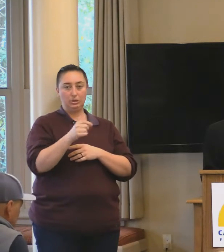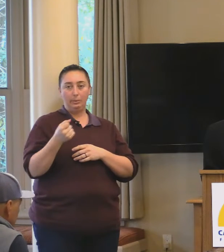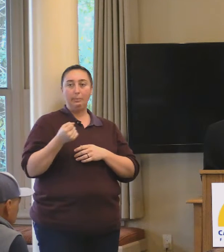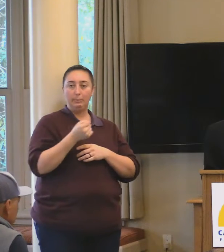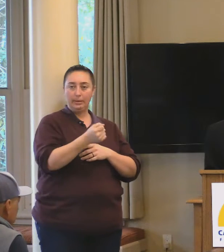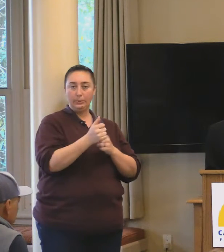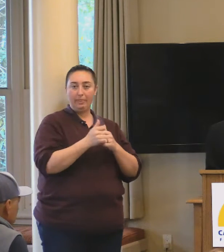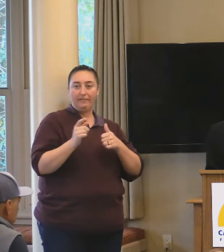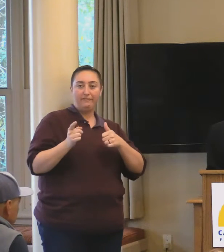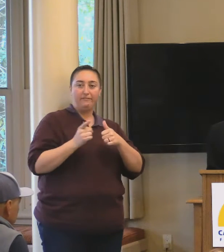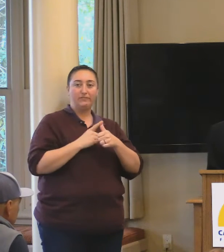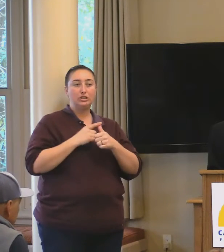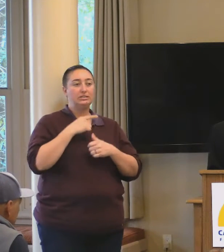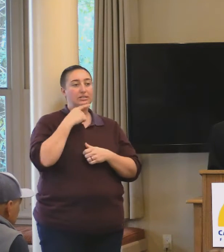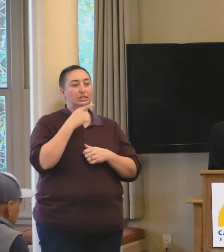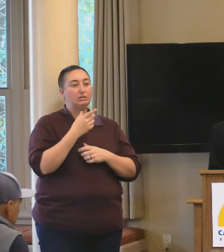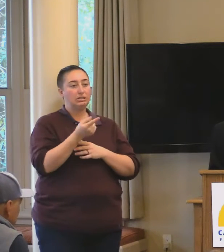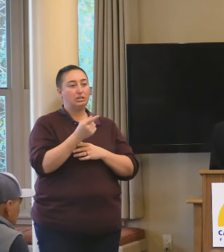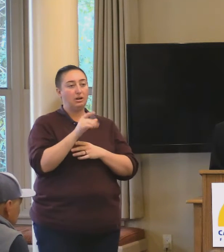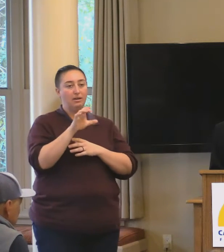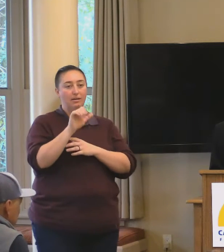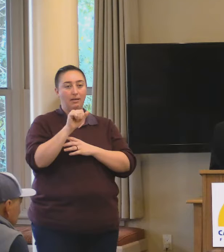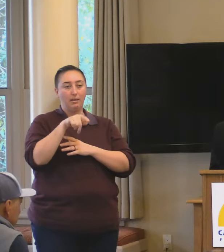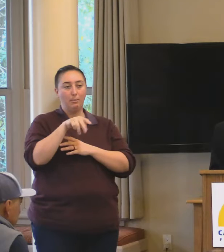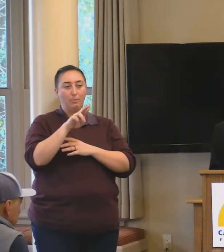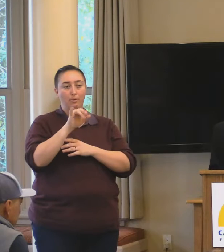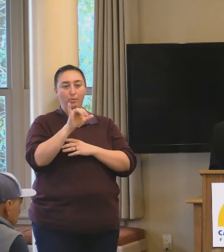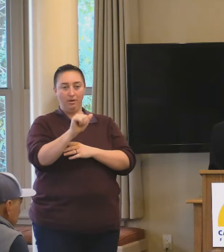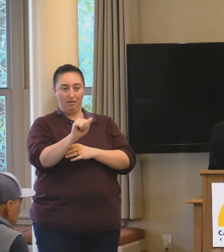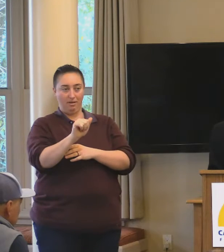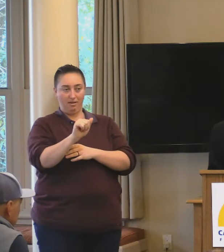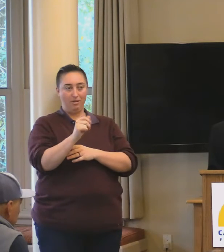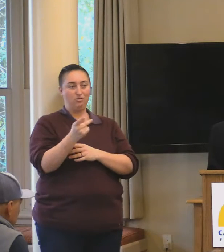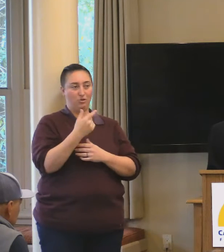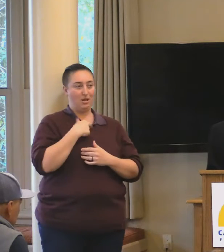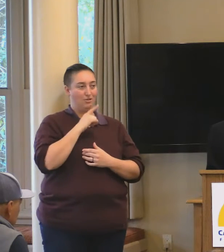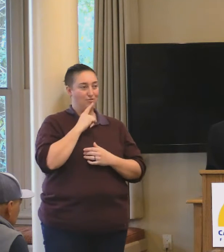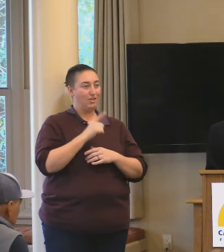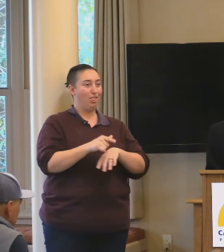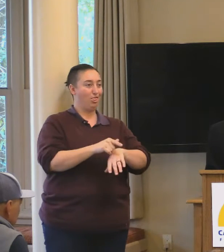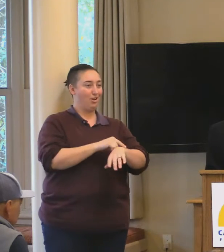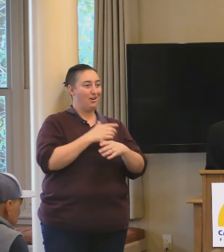So in November 2007, she was placed with her first hearing dog, Capria. They have a long and